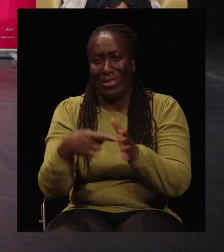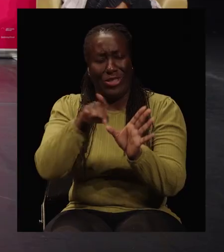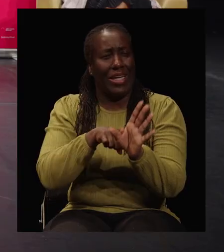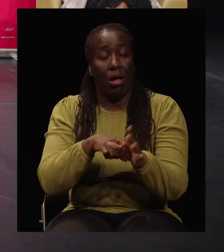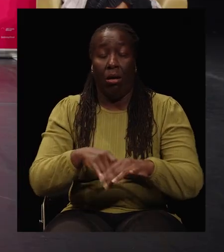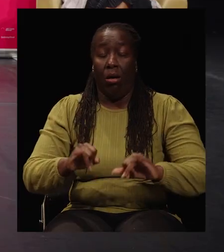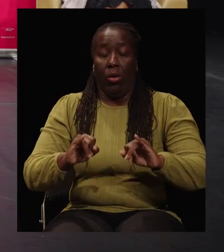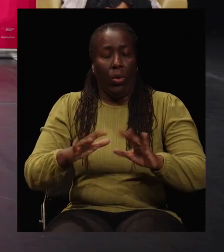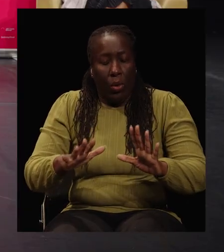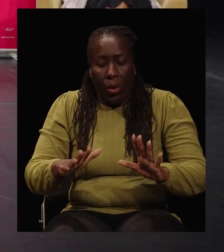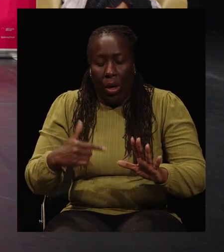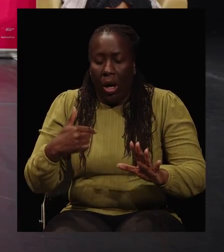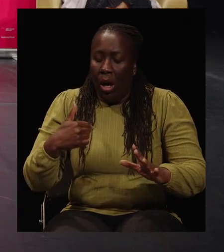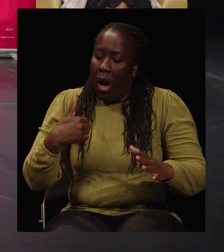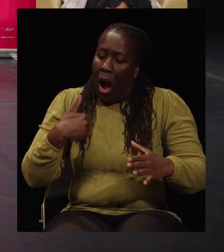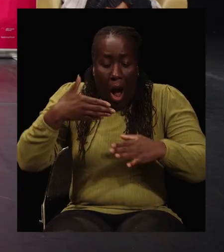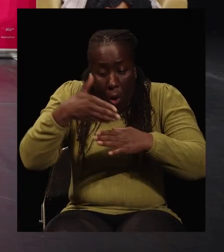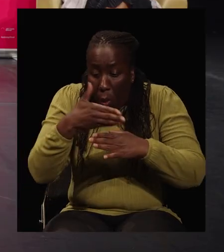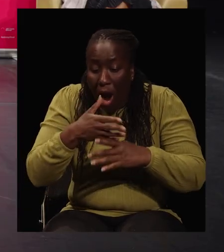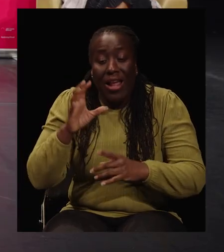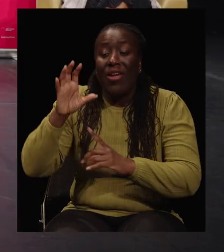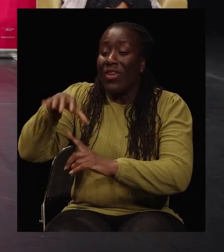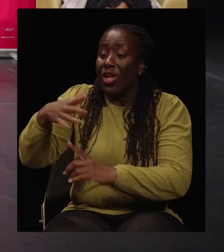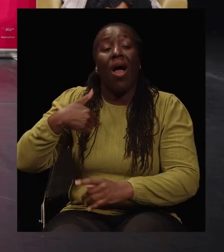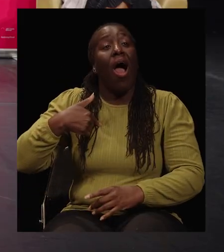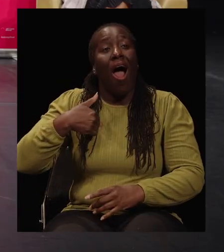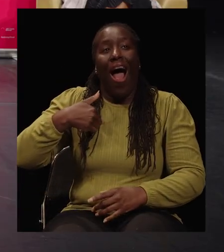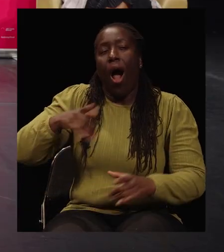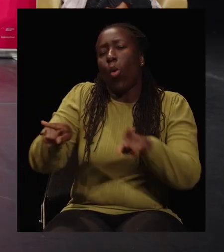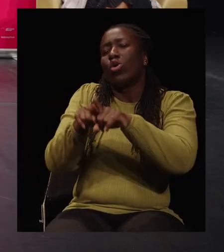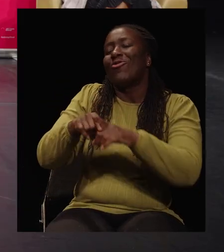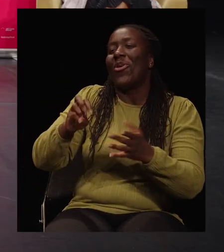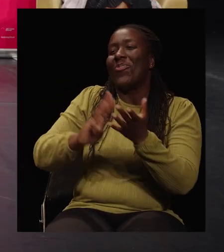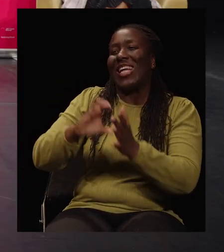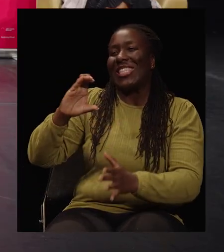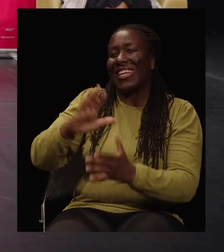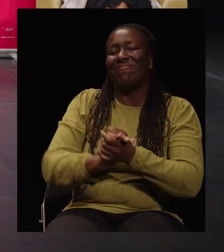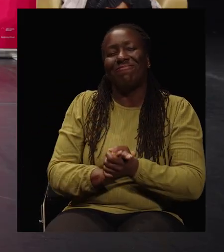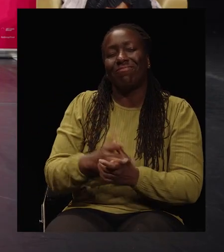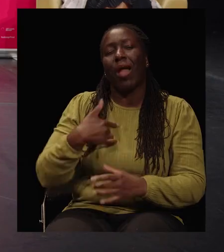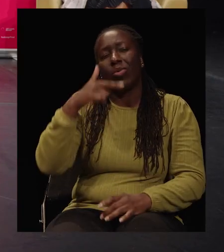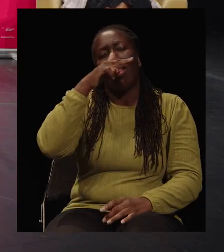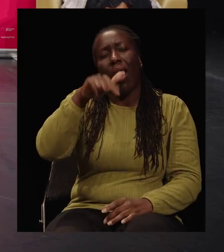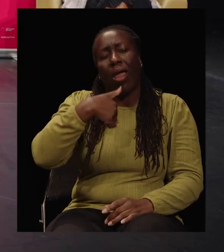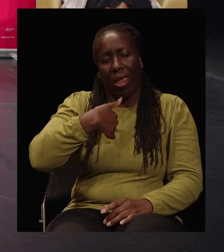And I'm very, I work, like I say, I work in a venue. I'm also from Manchester. And I was very lucky in the position